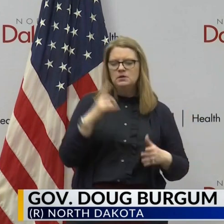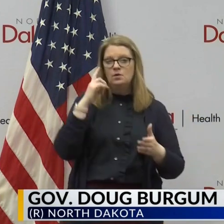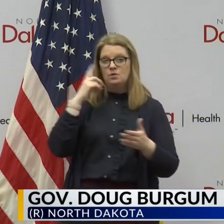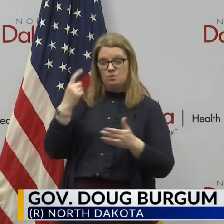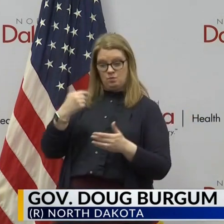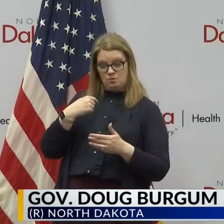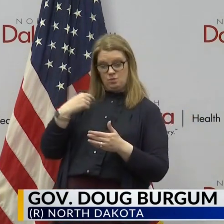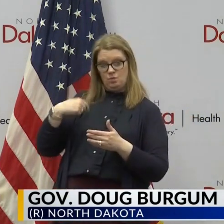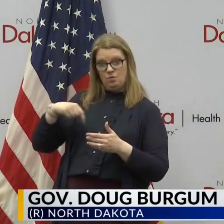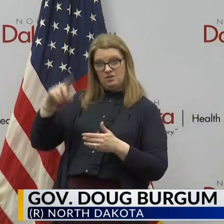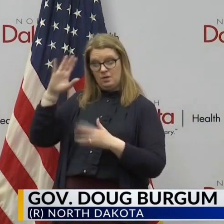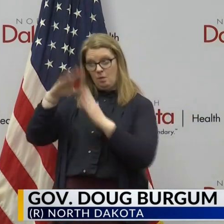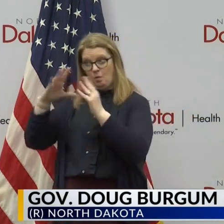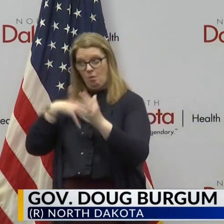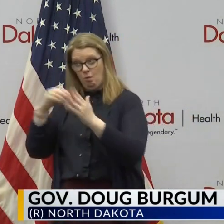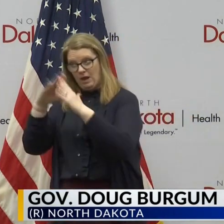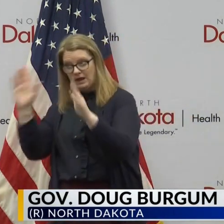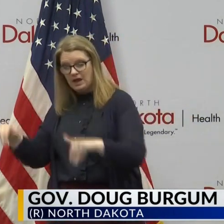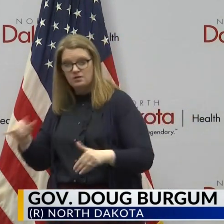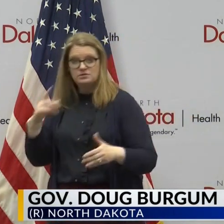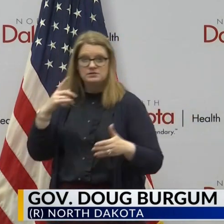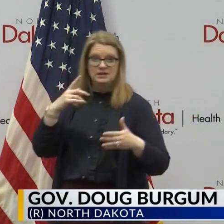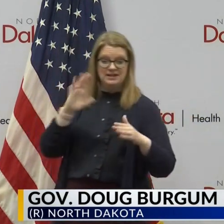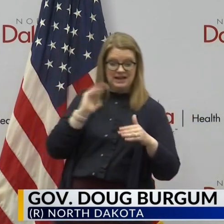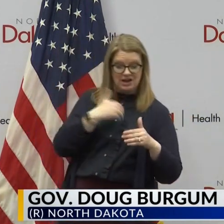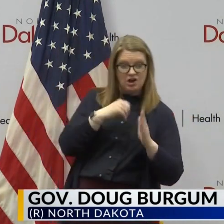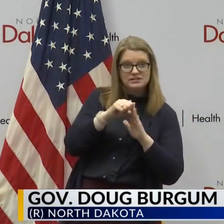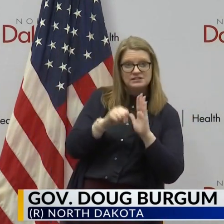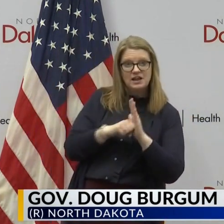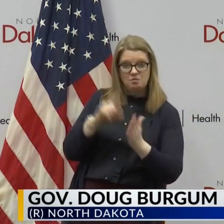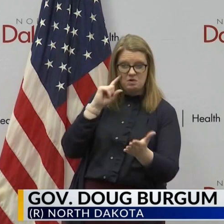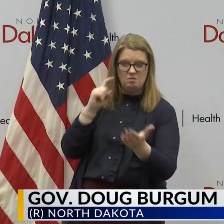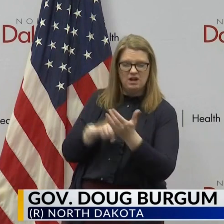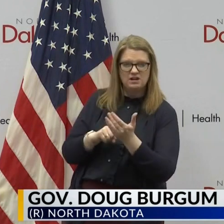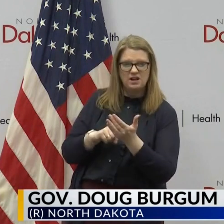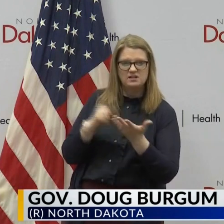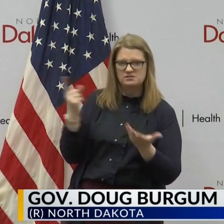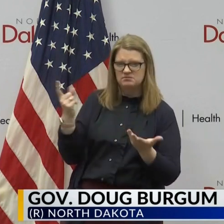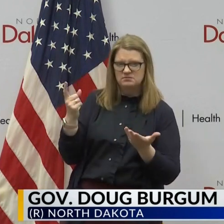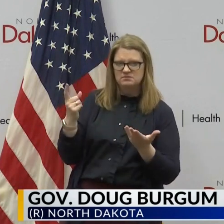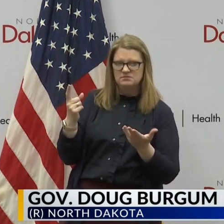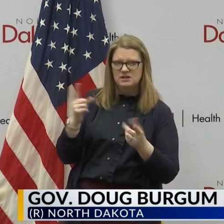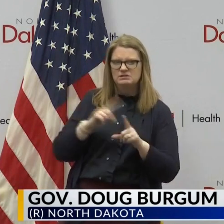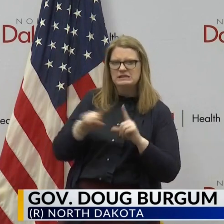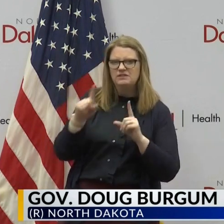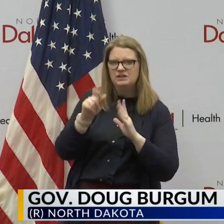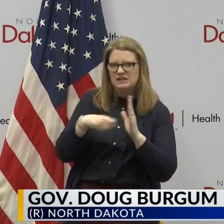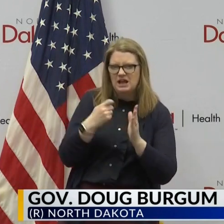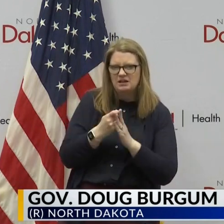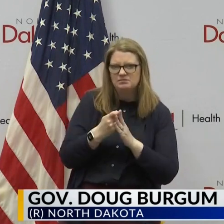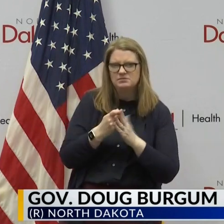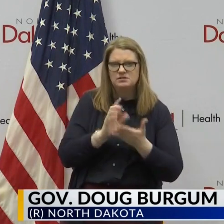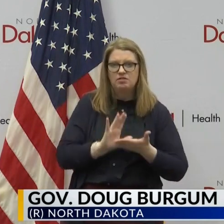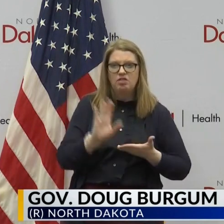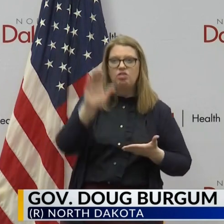PREVIOUSLY ANNOUNCED NORTH DAKOTA RESTART PLAN. WE RECOGNIZE AS THE WHITE HOUSE